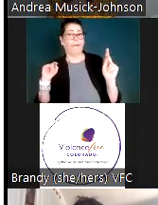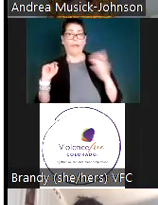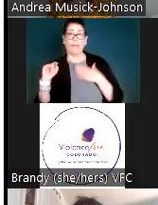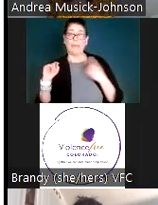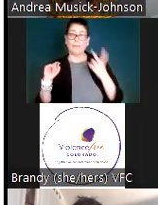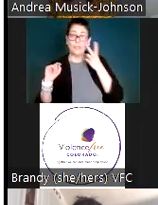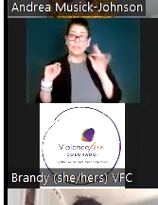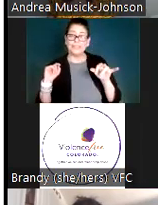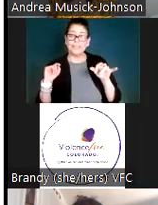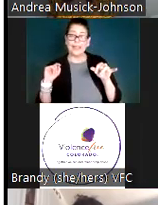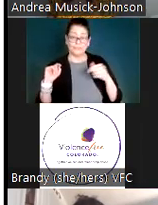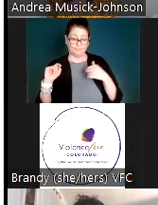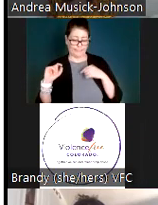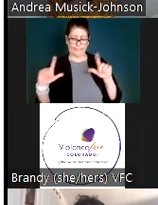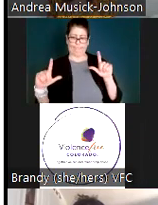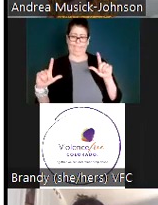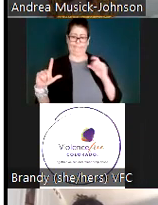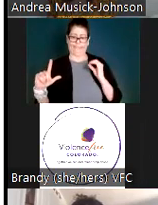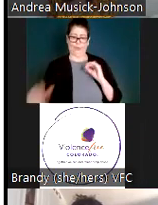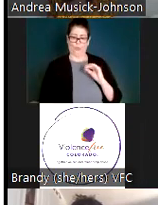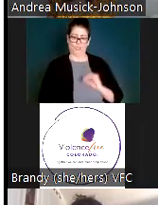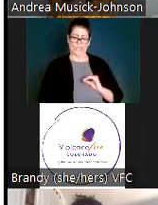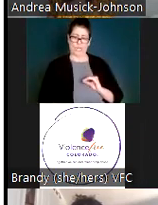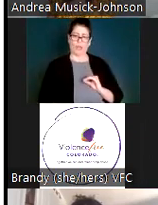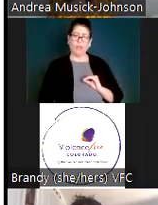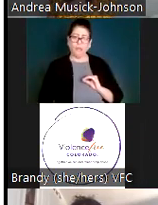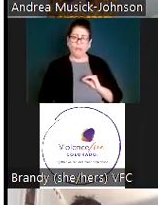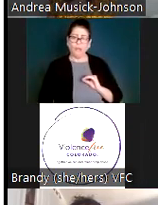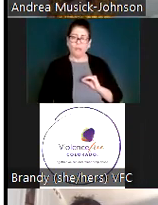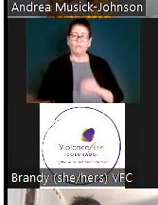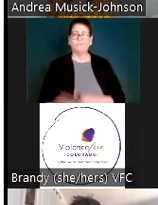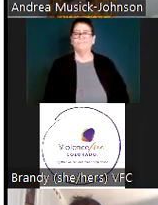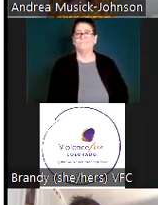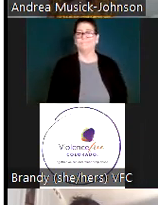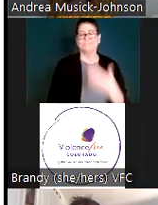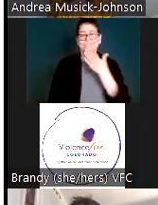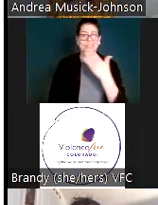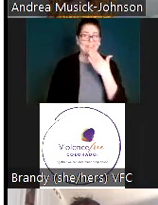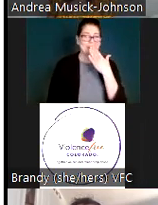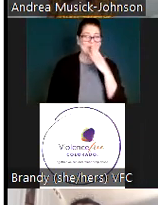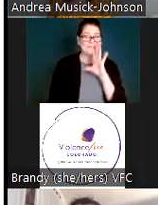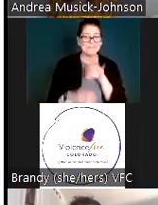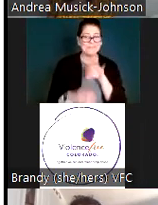on my end it says 0%, so I just wanted to check. So thank you all for participating. I'm so sorry